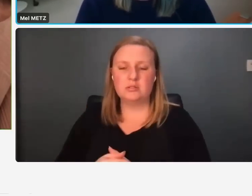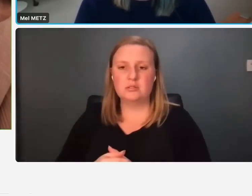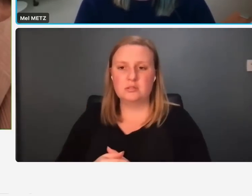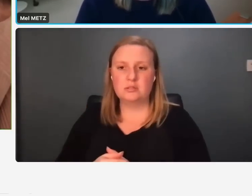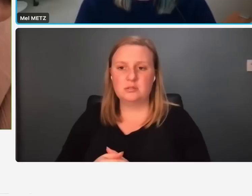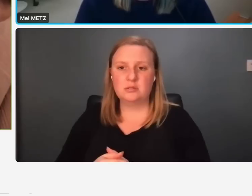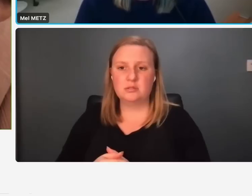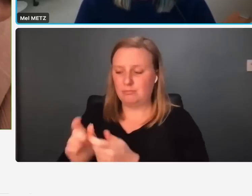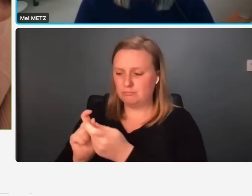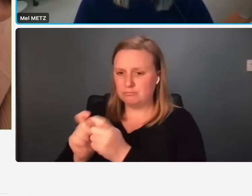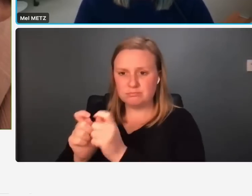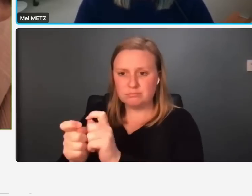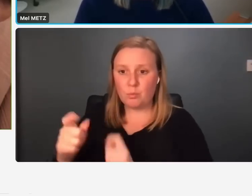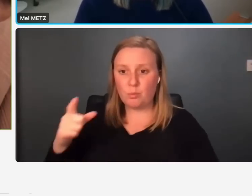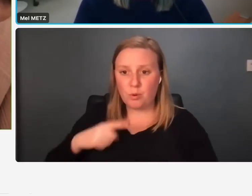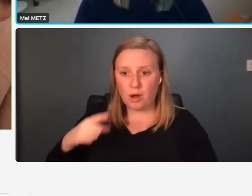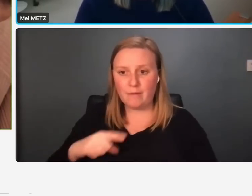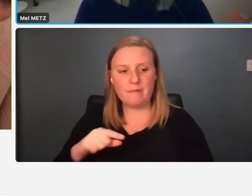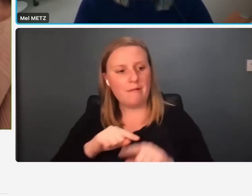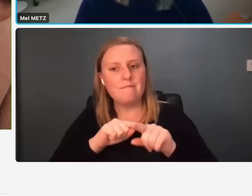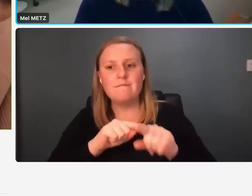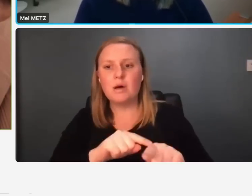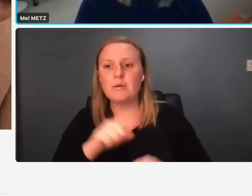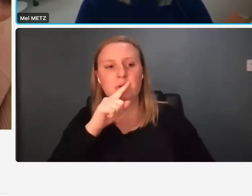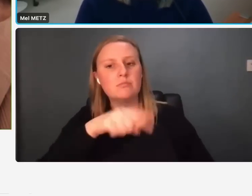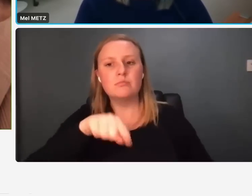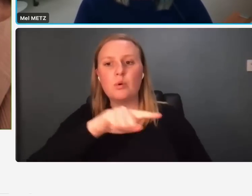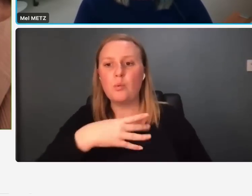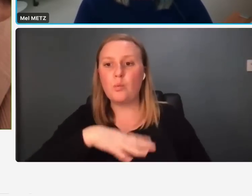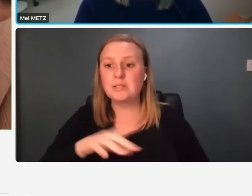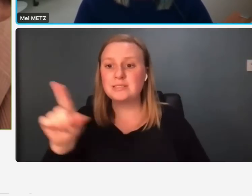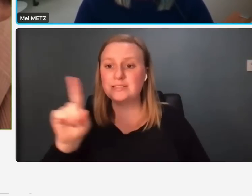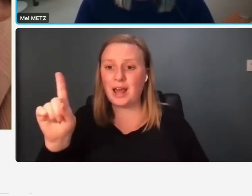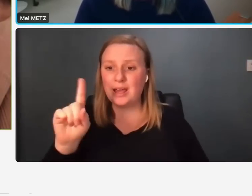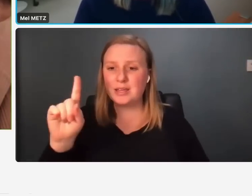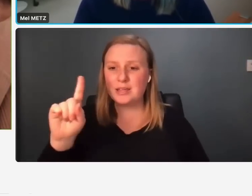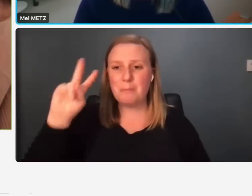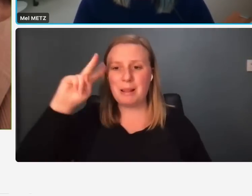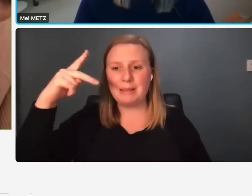policy issue of the day and the result is that we have quite piecemeal legislation.